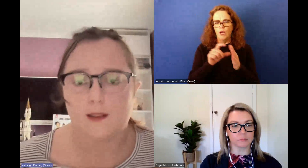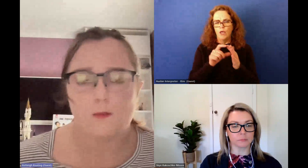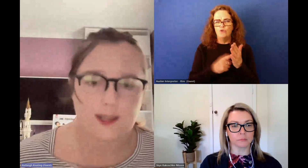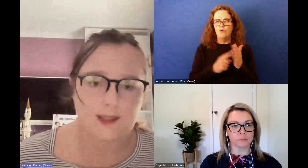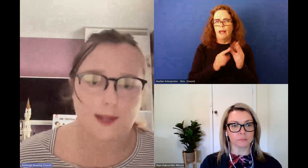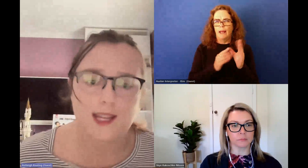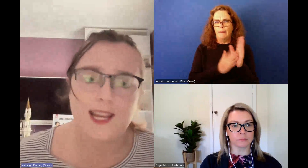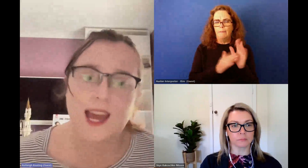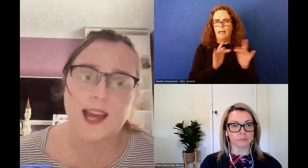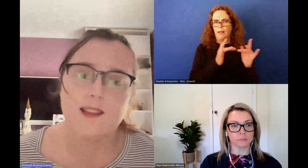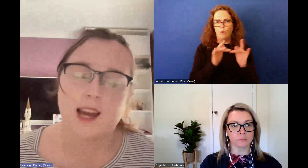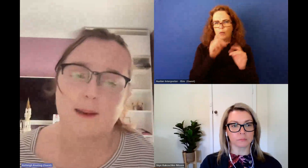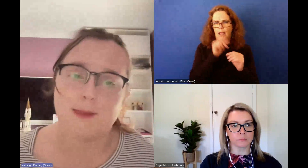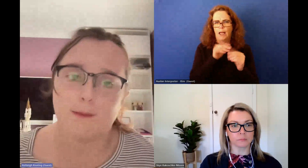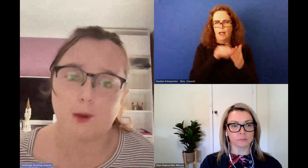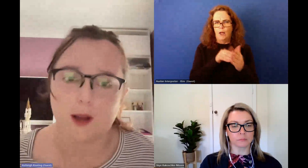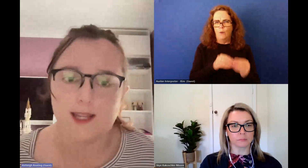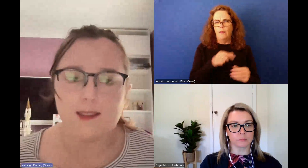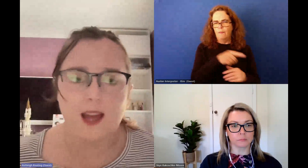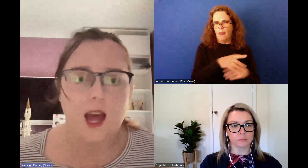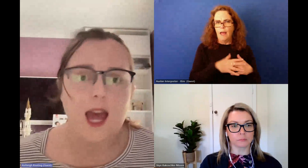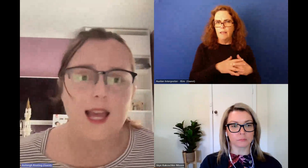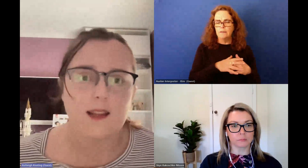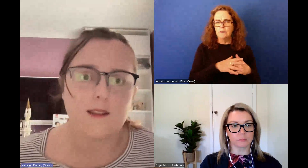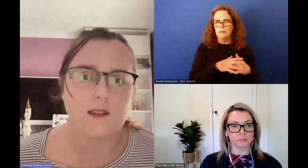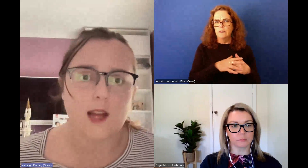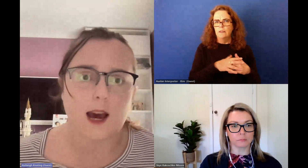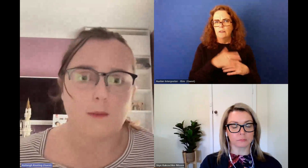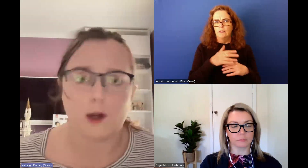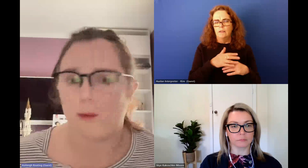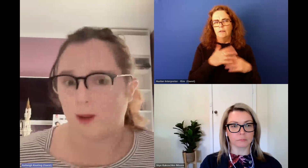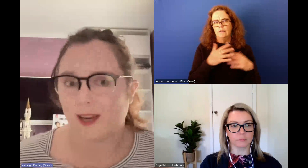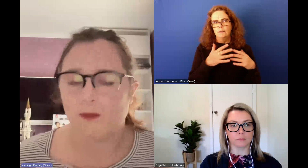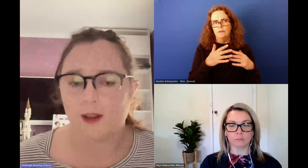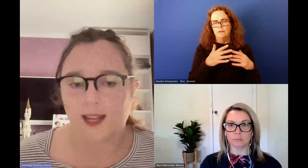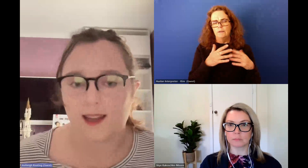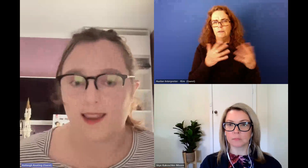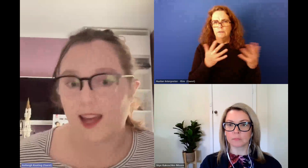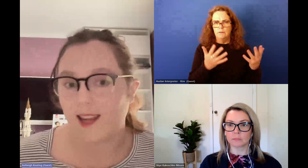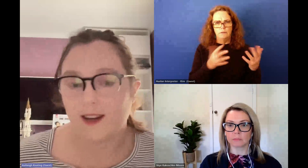person with a disability and employers is going to be really helpful in that